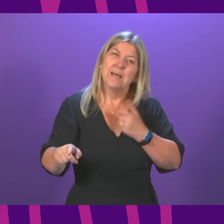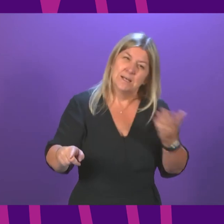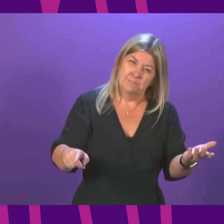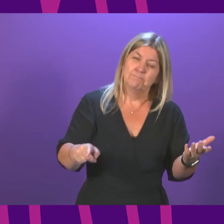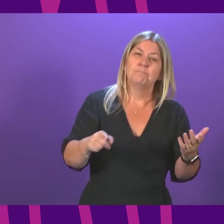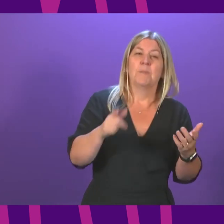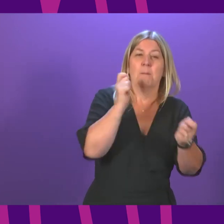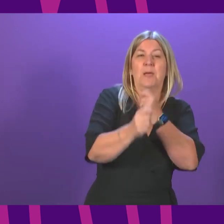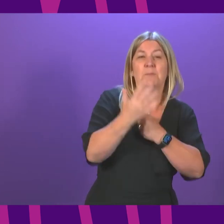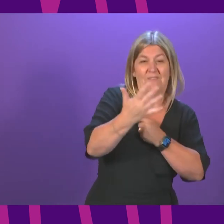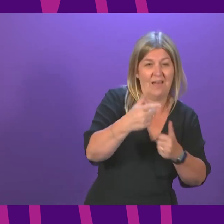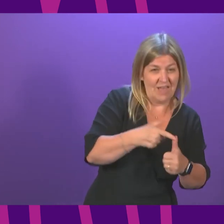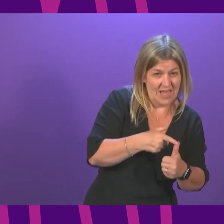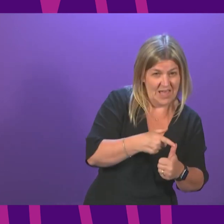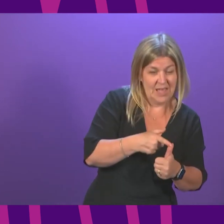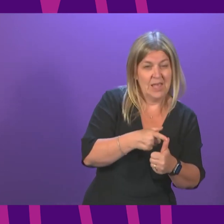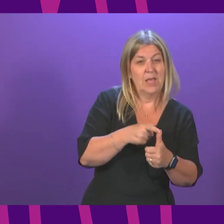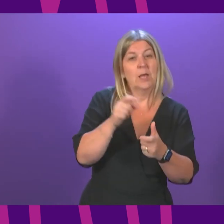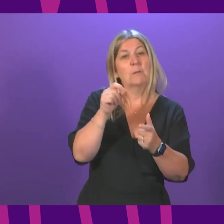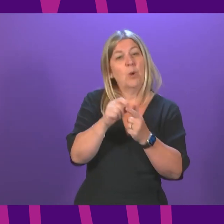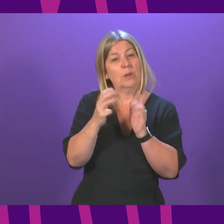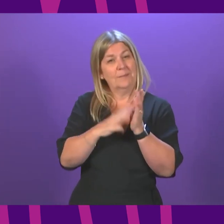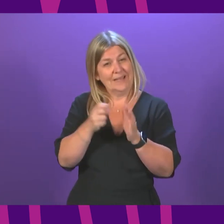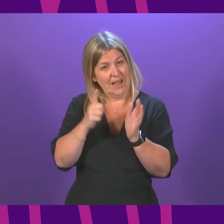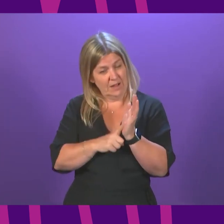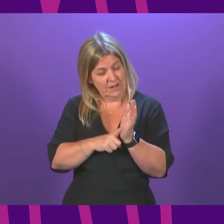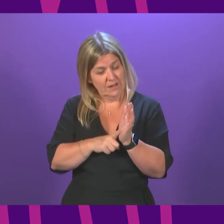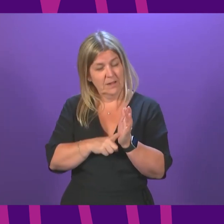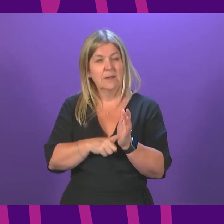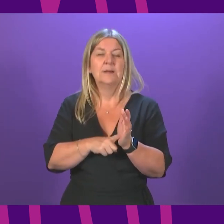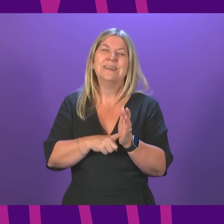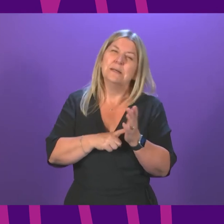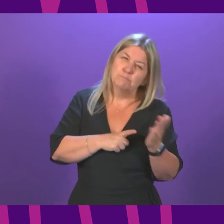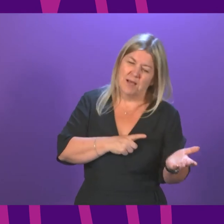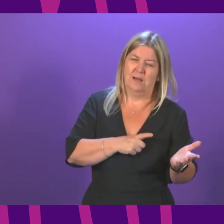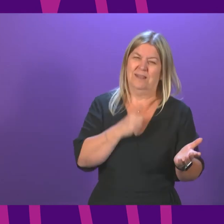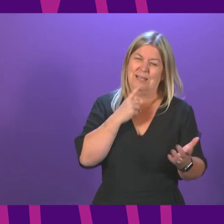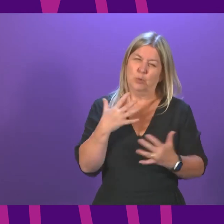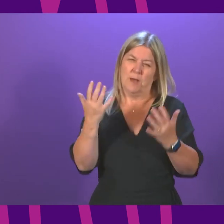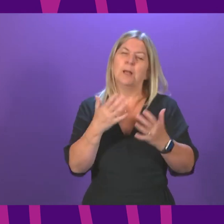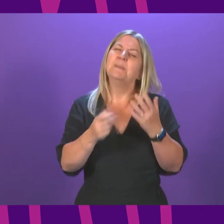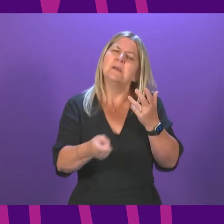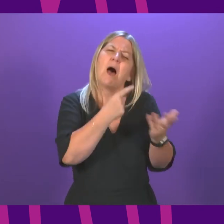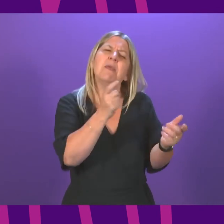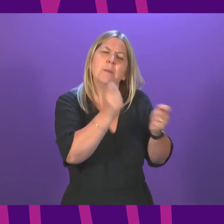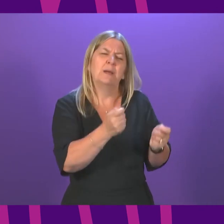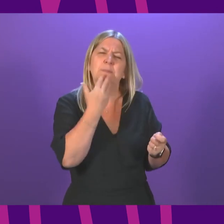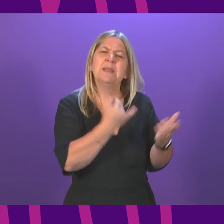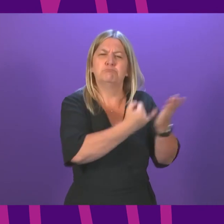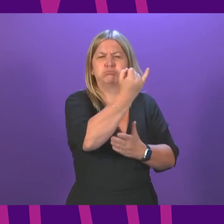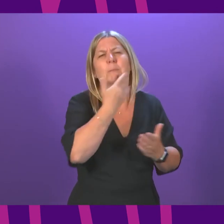amendment 5A, and encourage Parliament to resist all other amendments in the group.